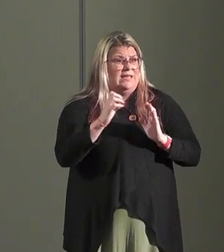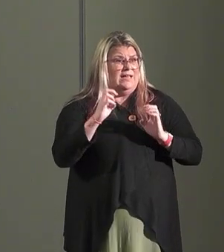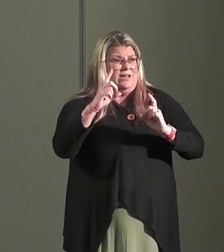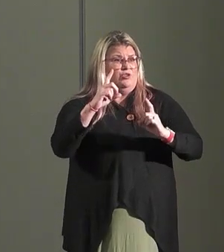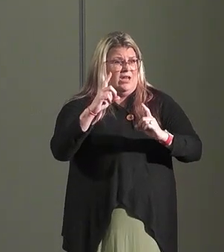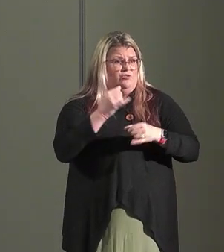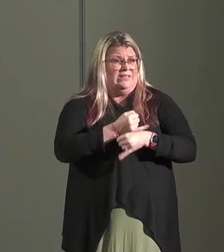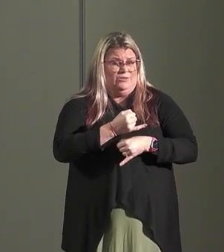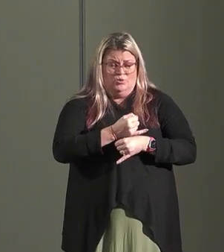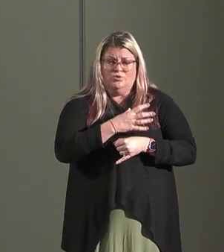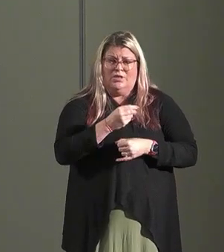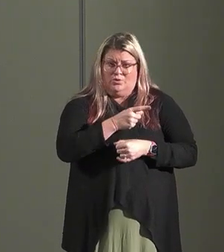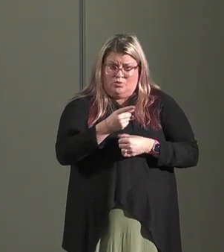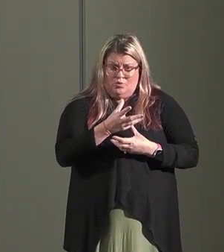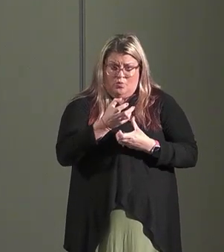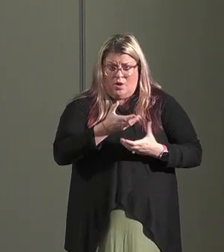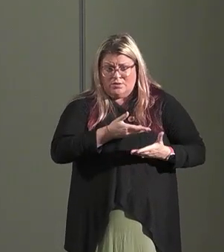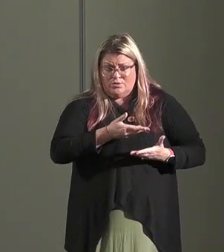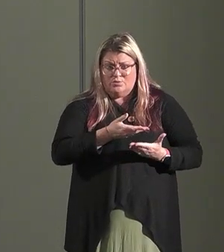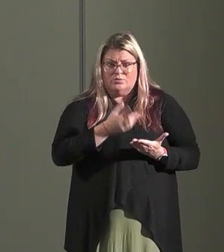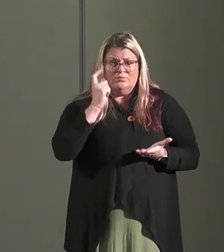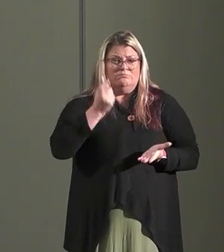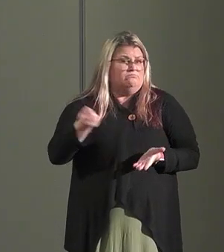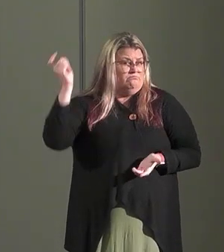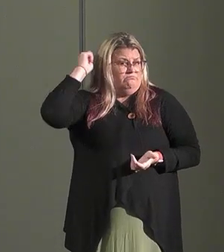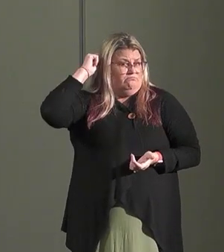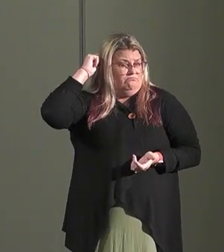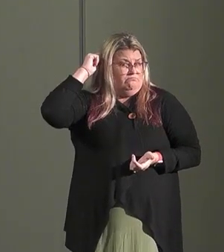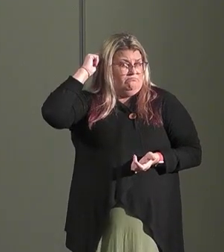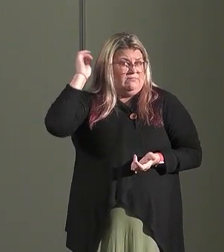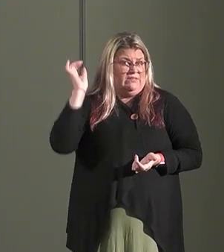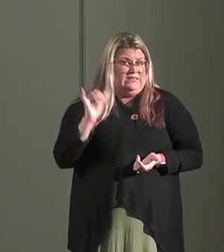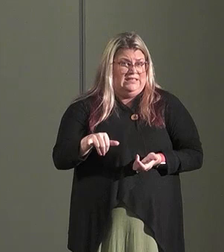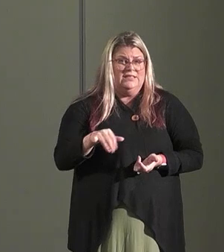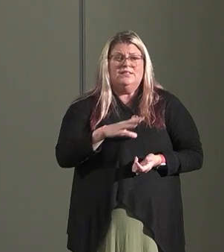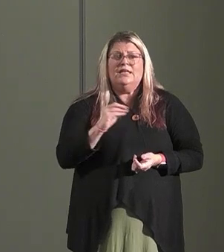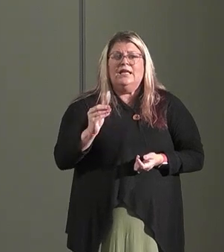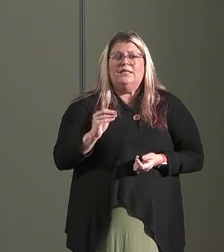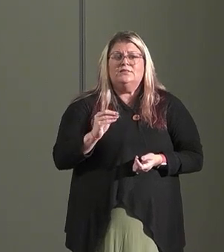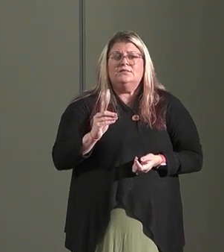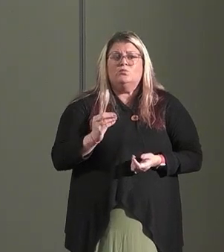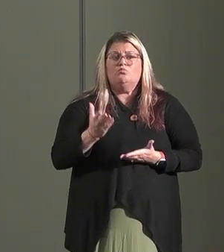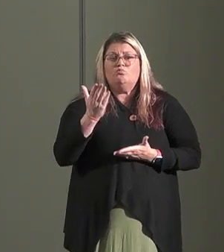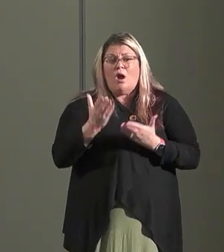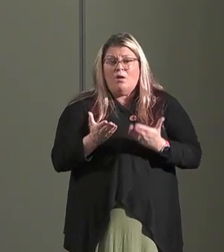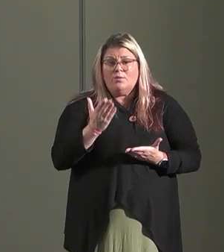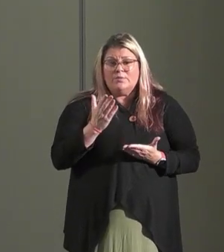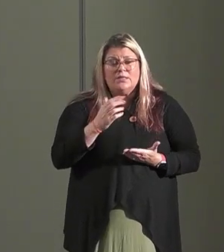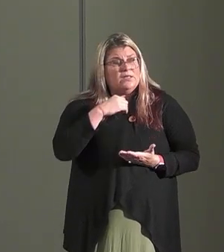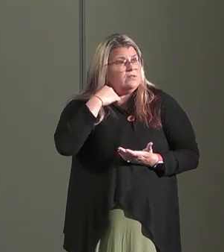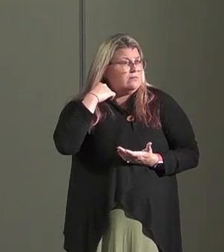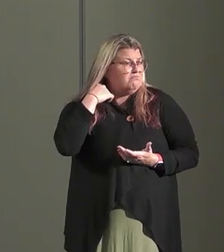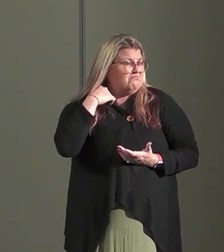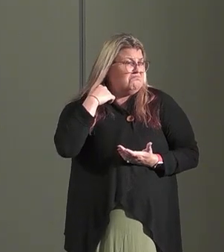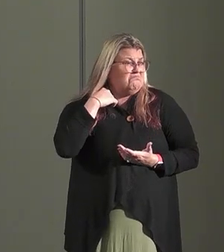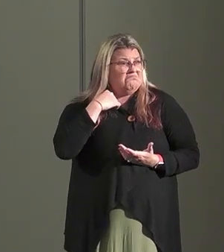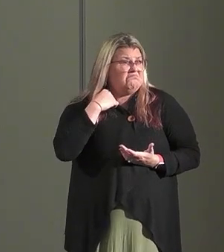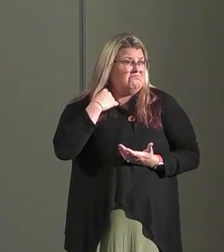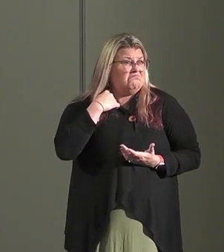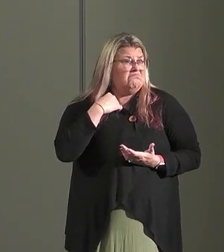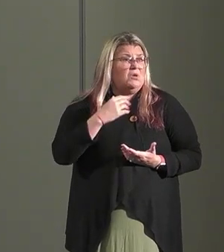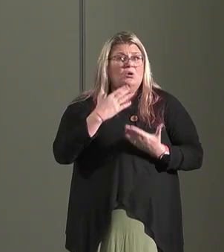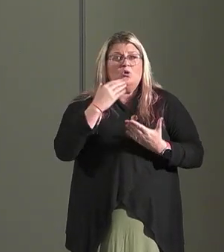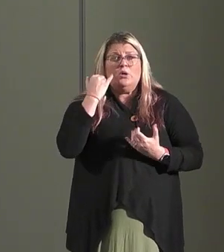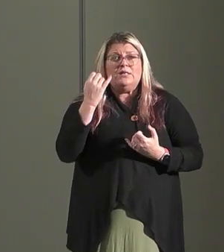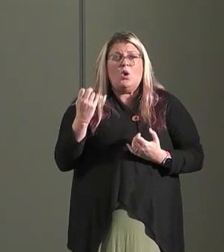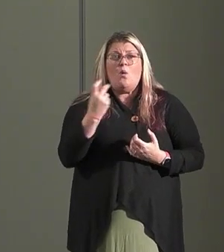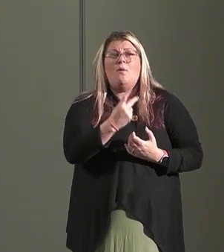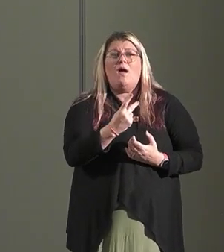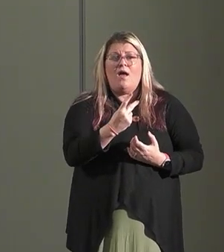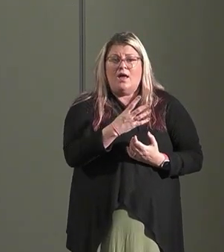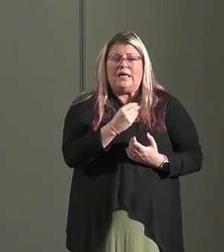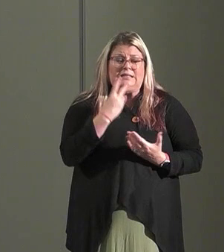you want to take note of. It probably would be -- good to go back to look at what you do have.